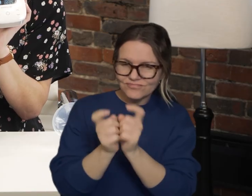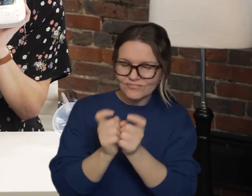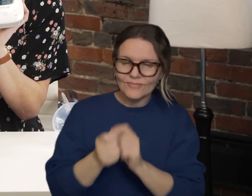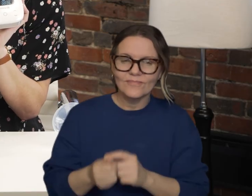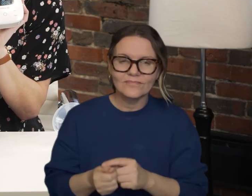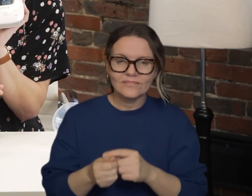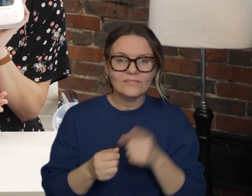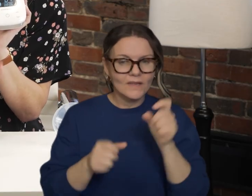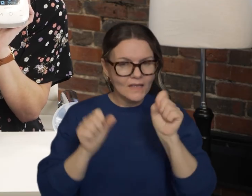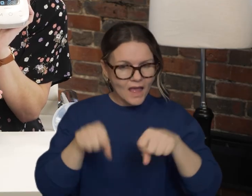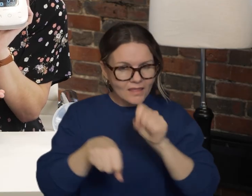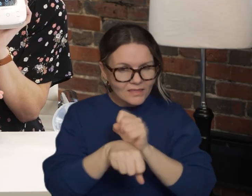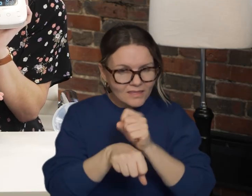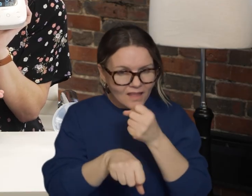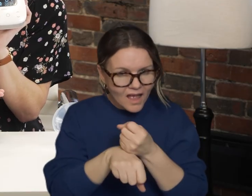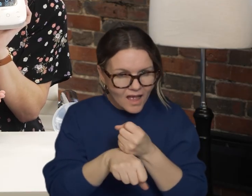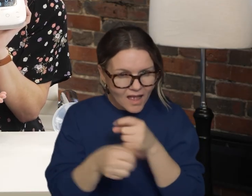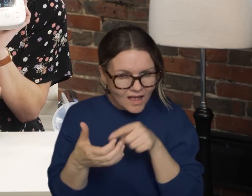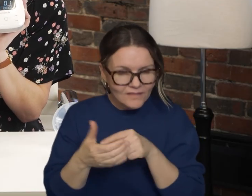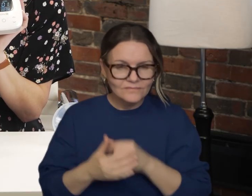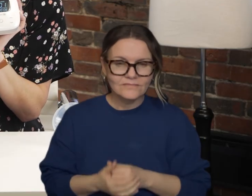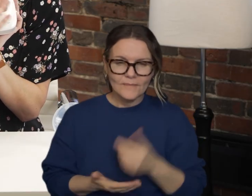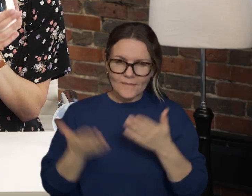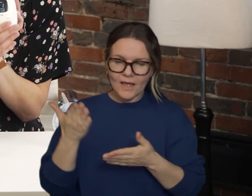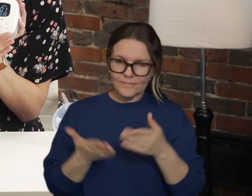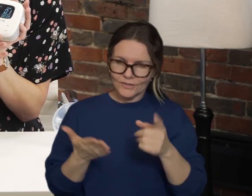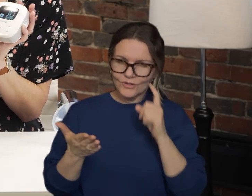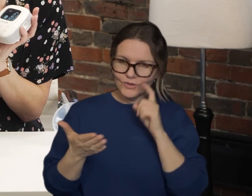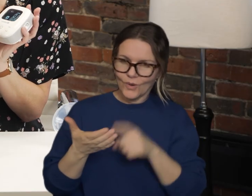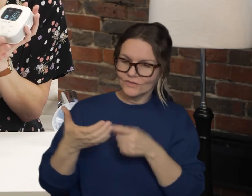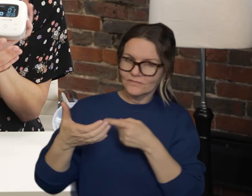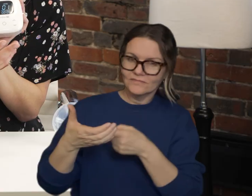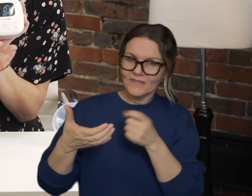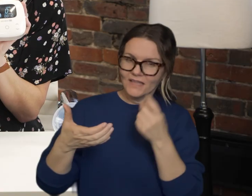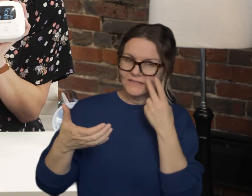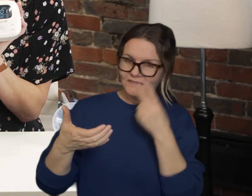that it has a locking feature for that touchscreen you may notice that you can see this screen